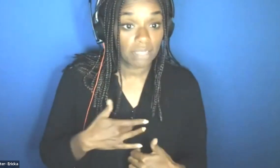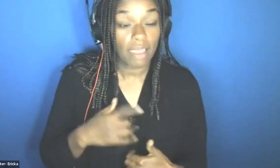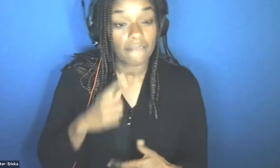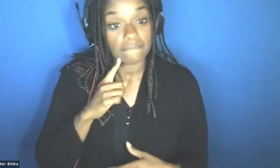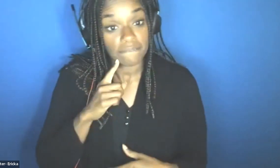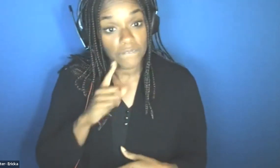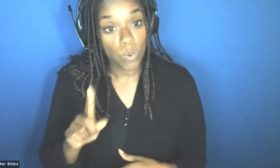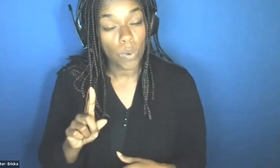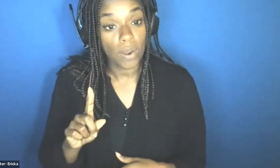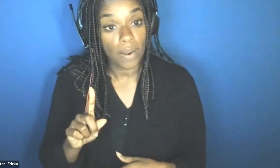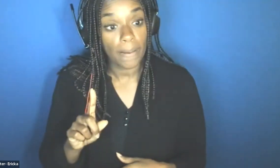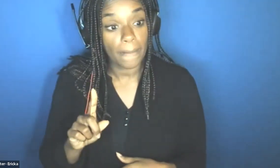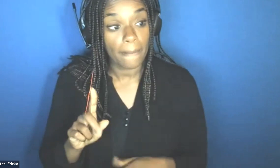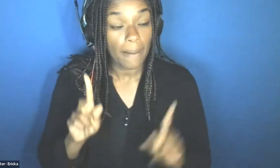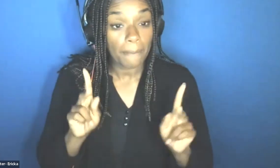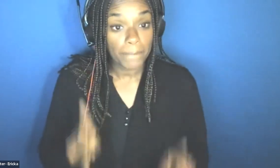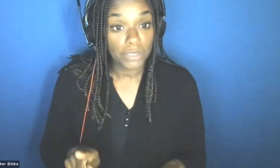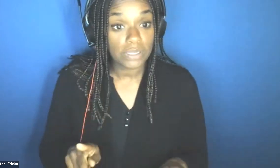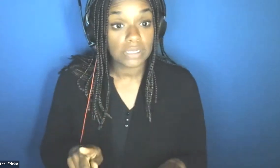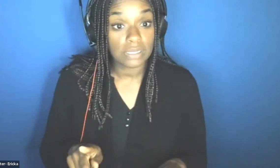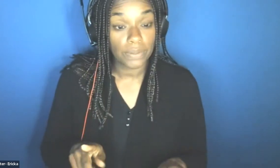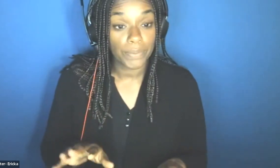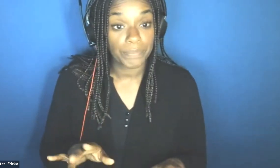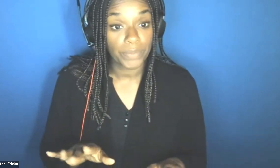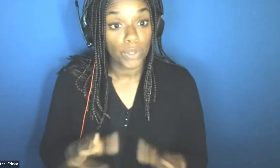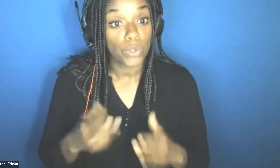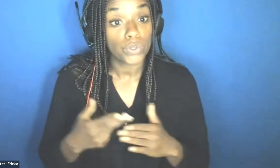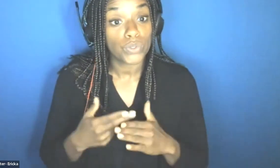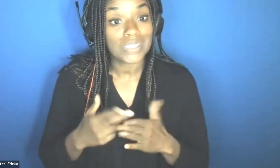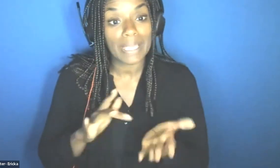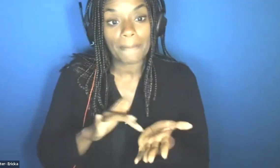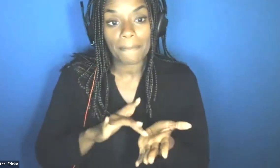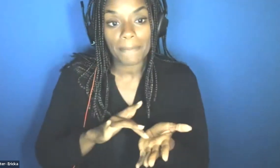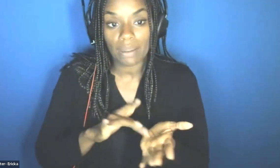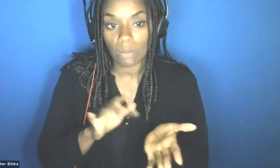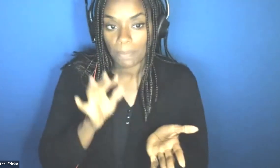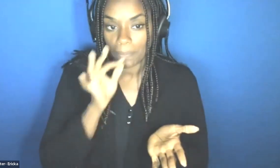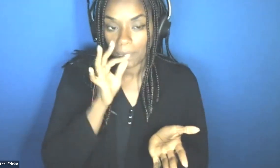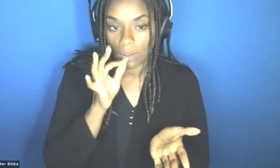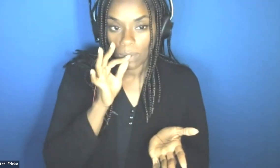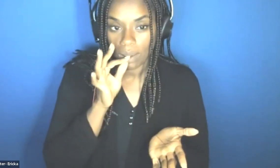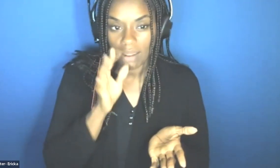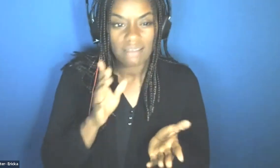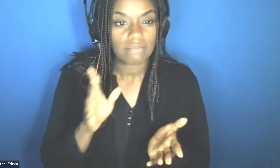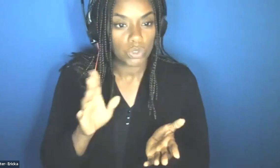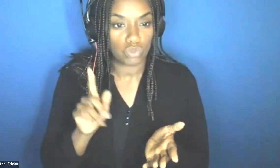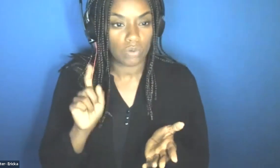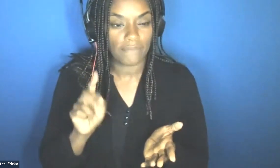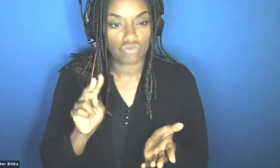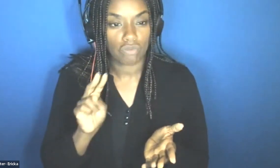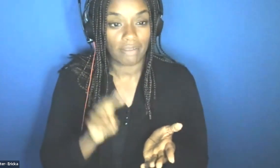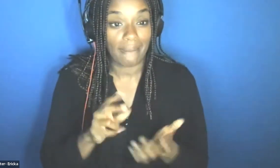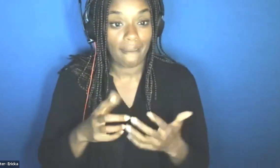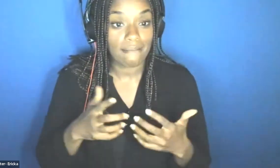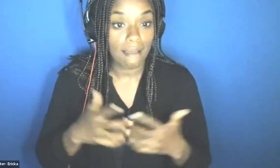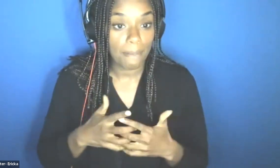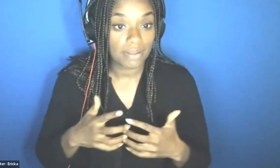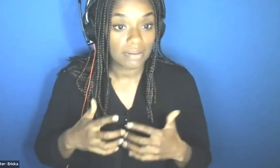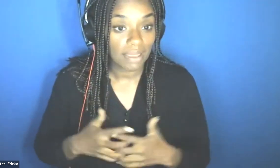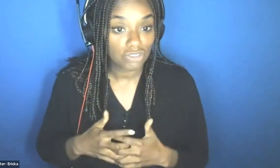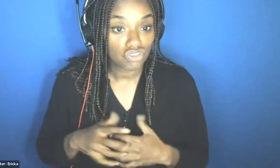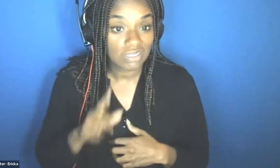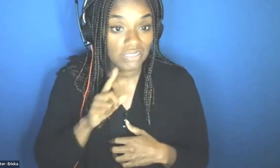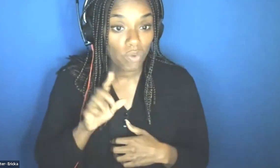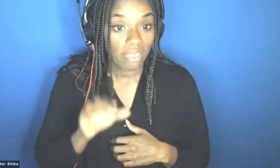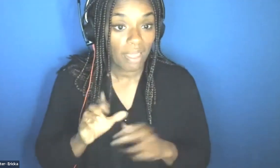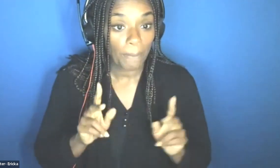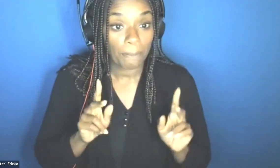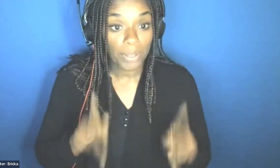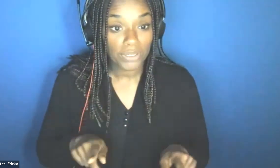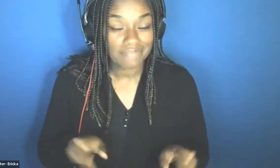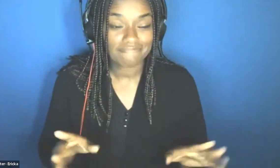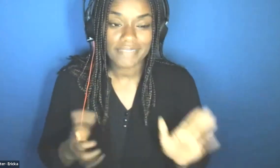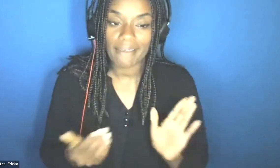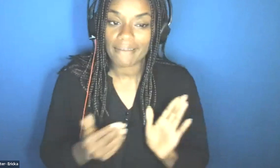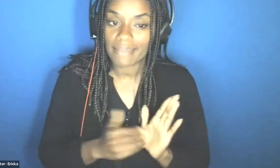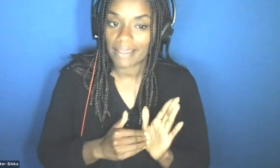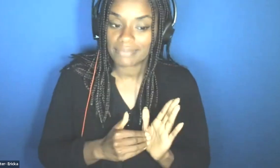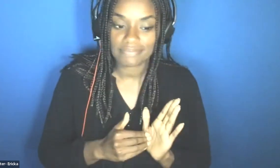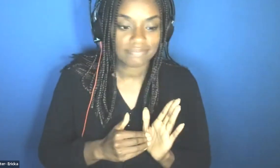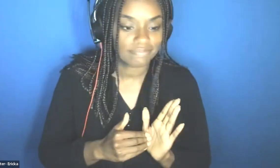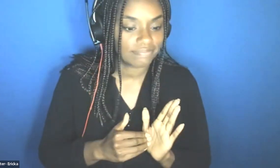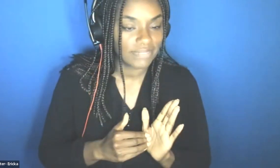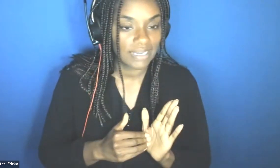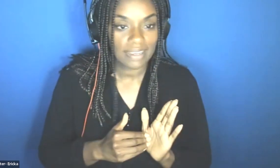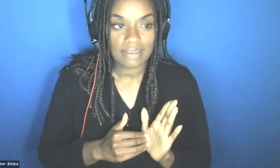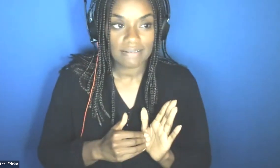We have just shifted it to accommodate the medication that she is on.